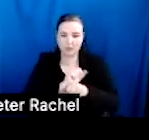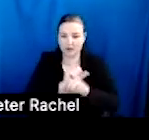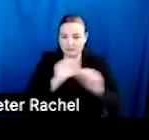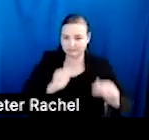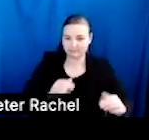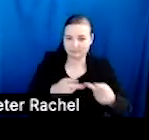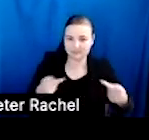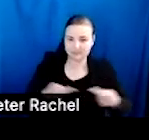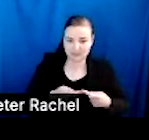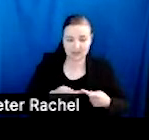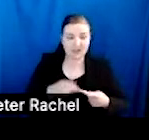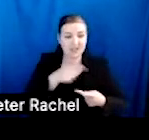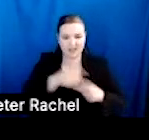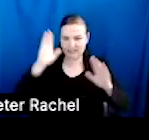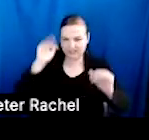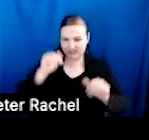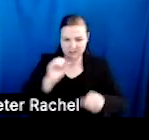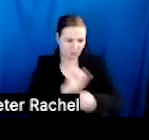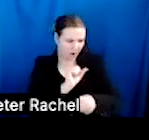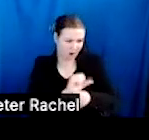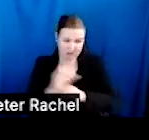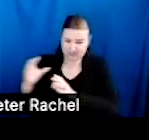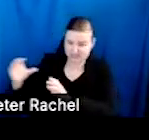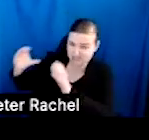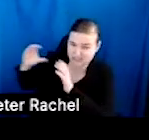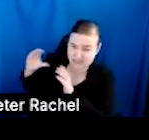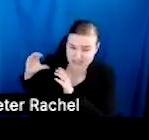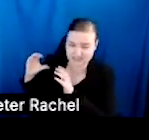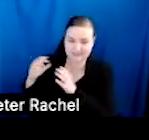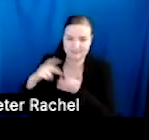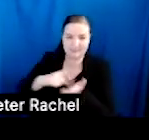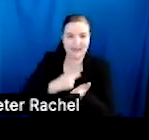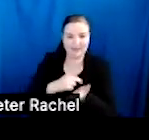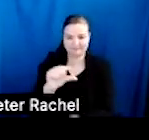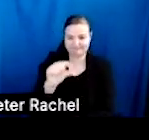workloads on unlivable salaries, whereas in museums the trade-off is the apparent prestige